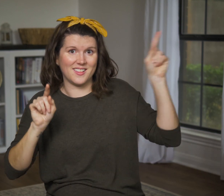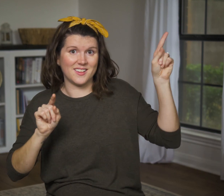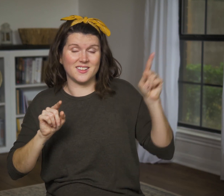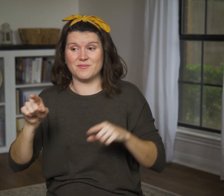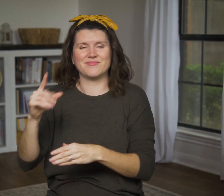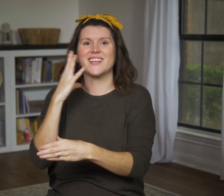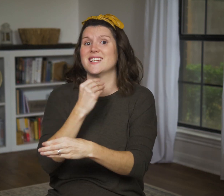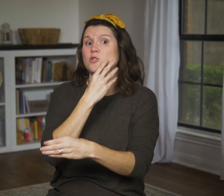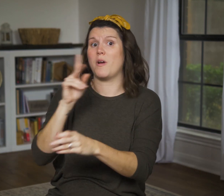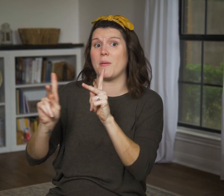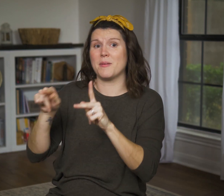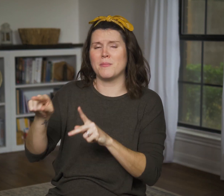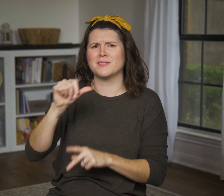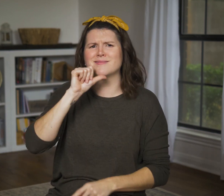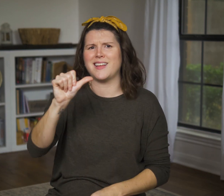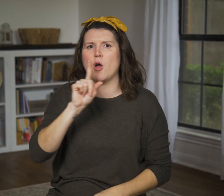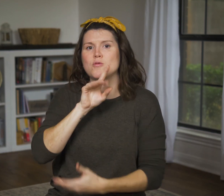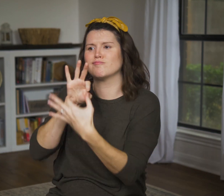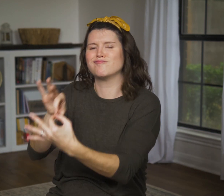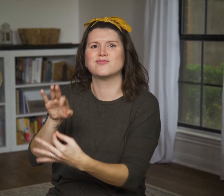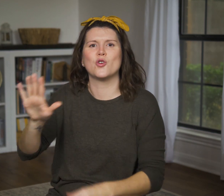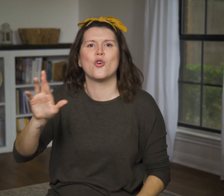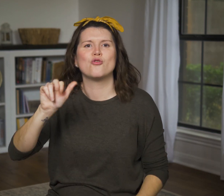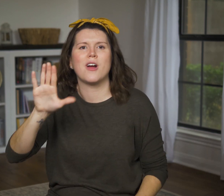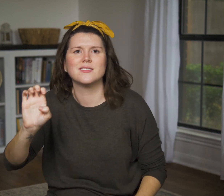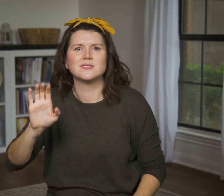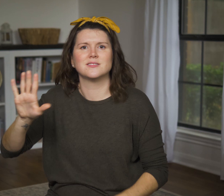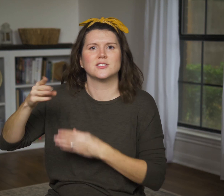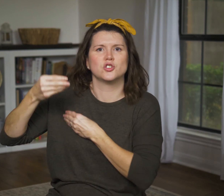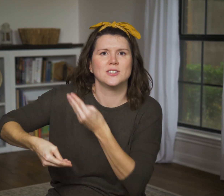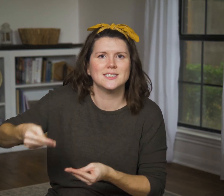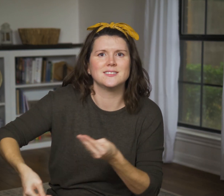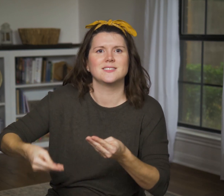the Israelites, has nothing to do with race or genes,